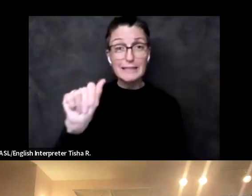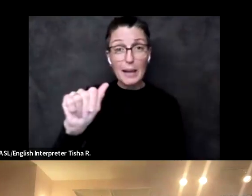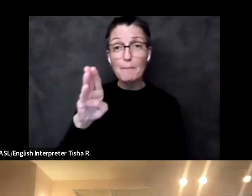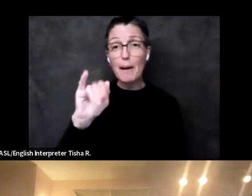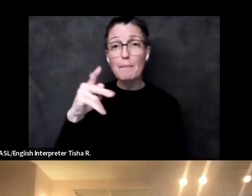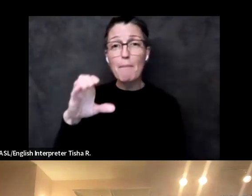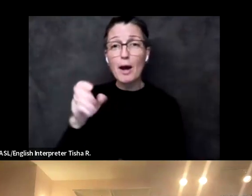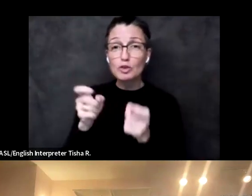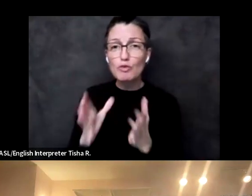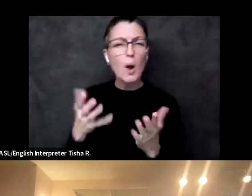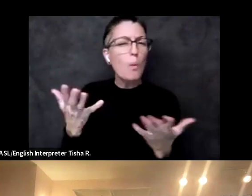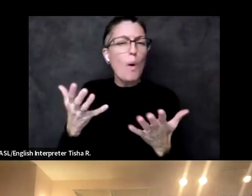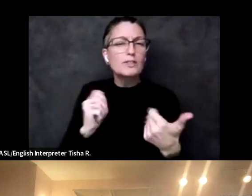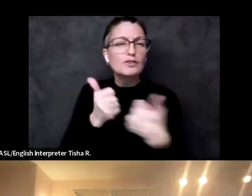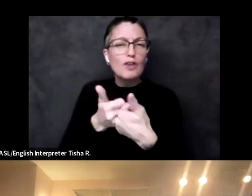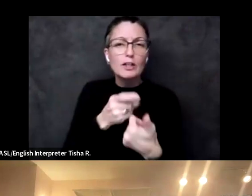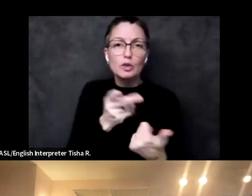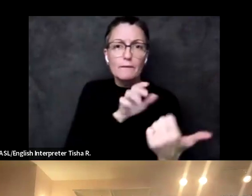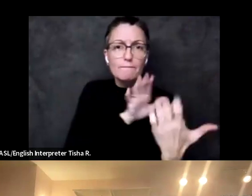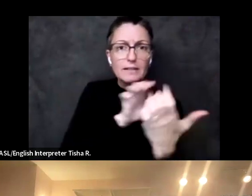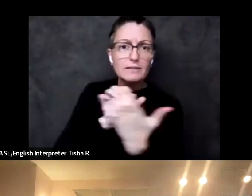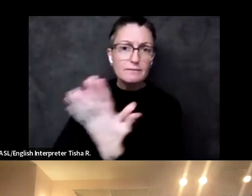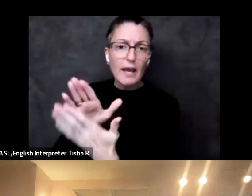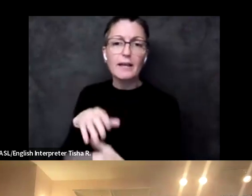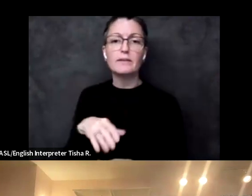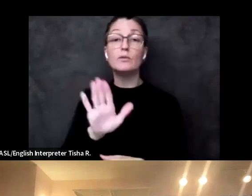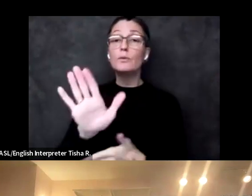continuing to face, right, in either getting your films off the ground